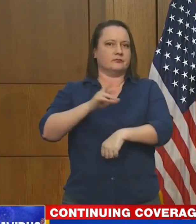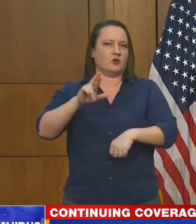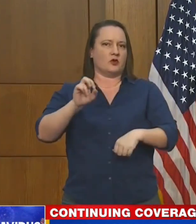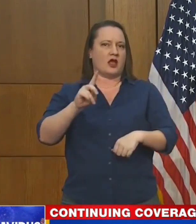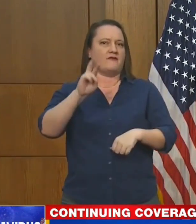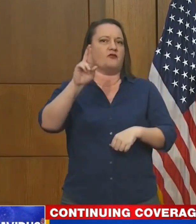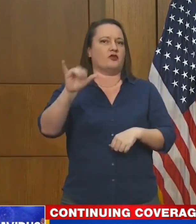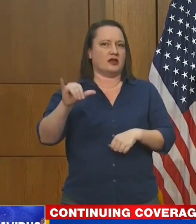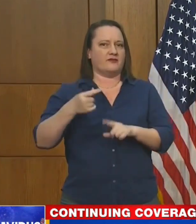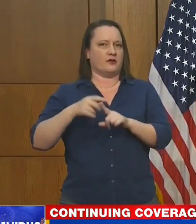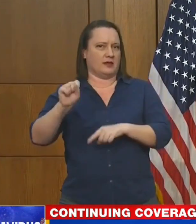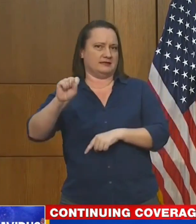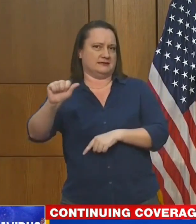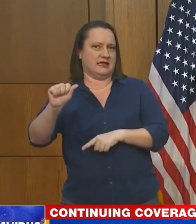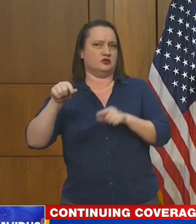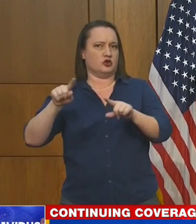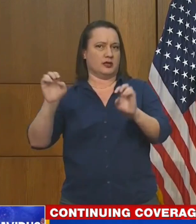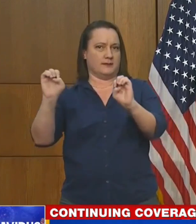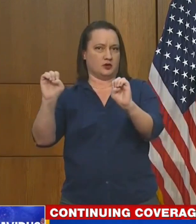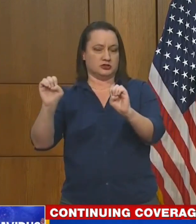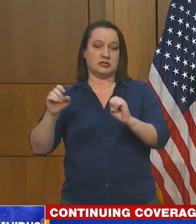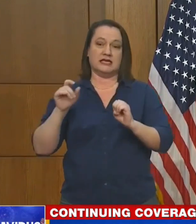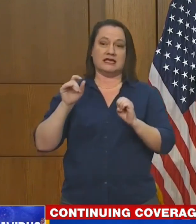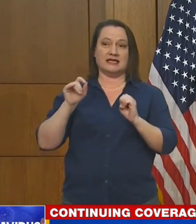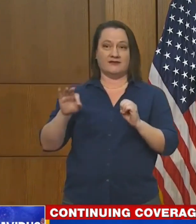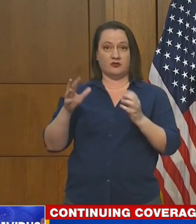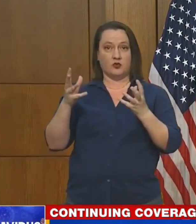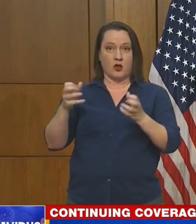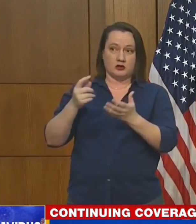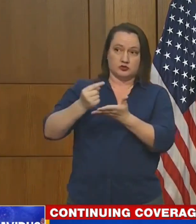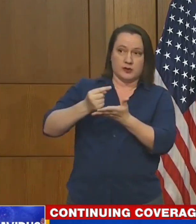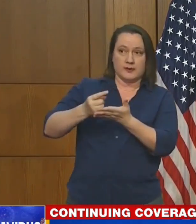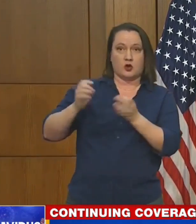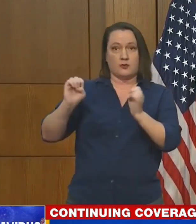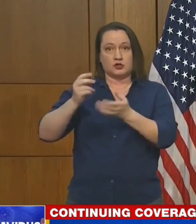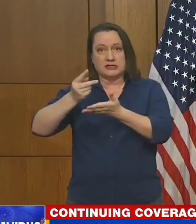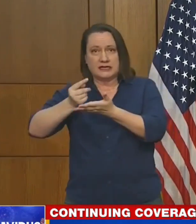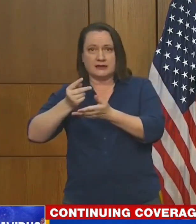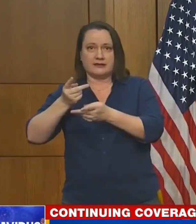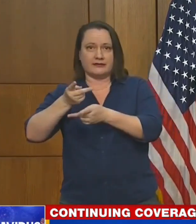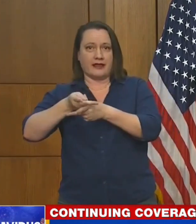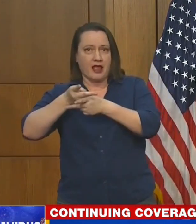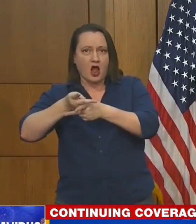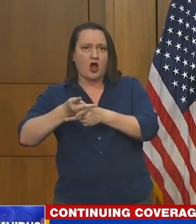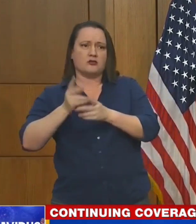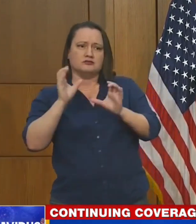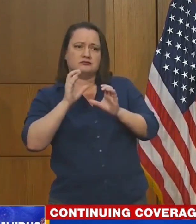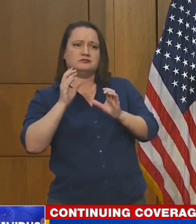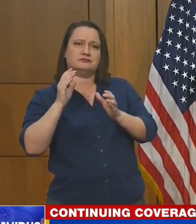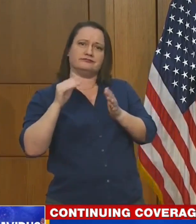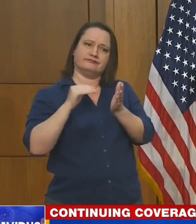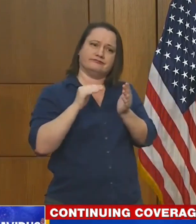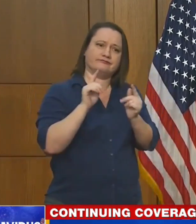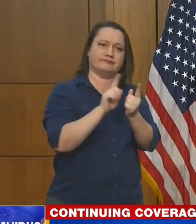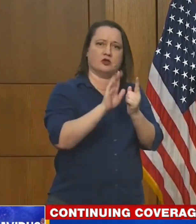RECOVERY DURING THIS HEALTH EMERGED. ANYONE WHO NEEDS TREATMENT OR EMERGENCY CARE